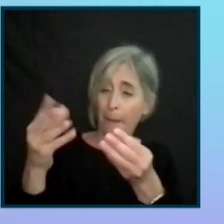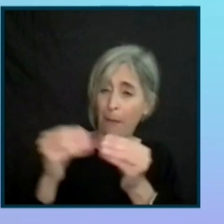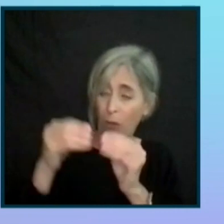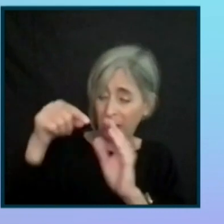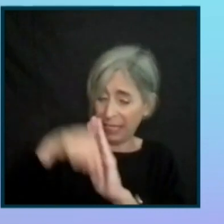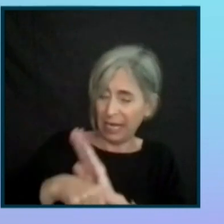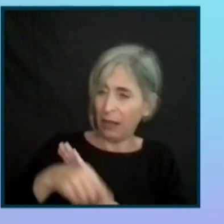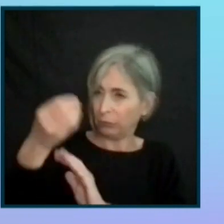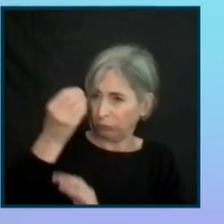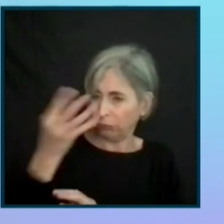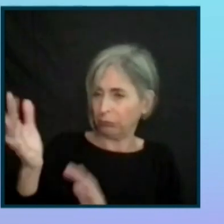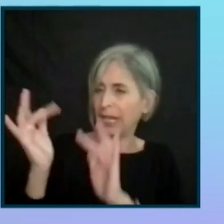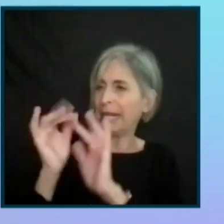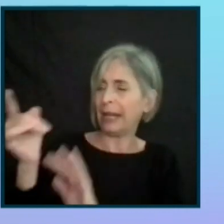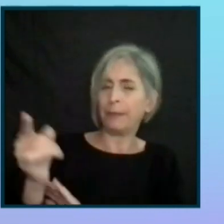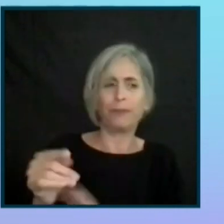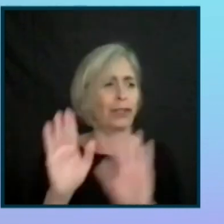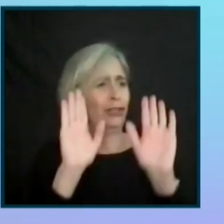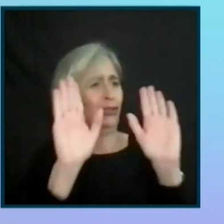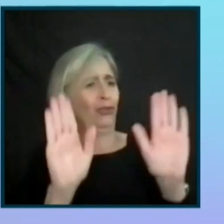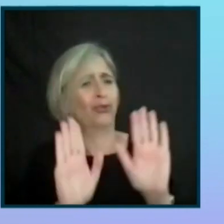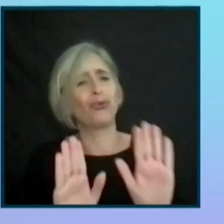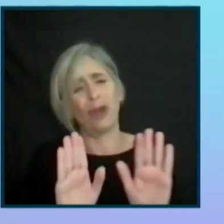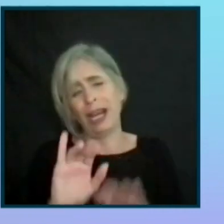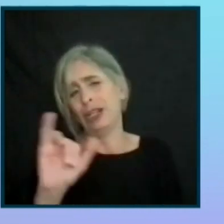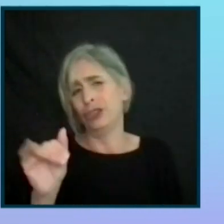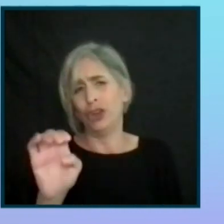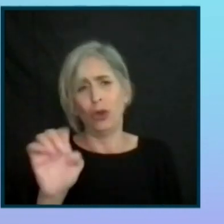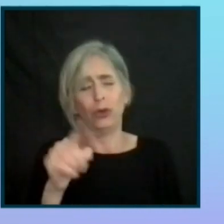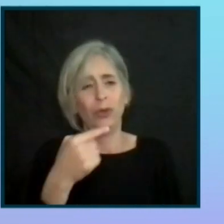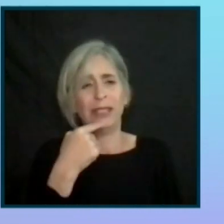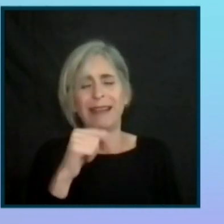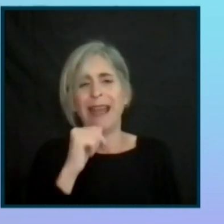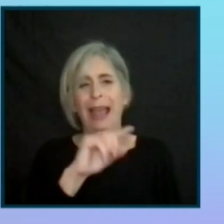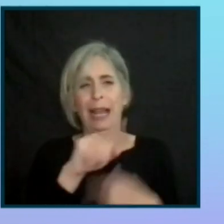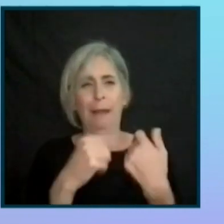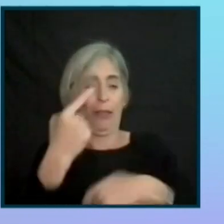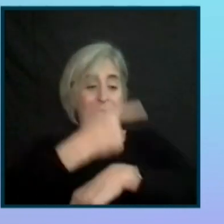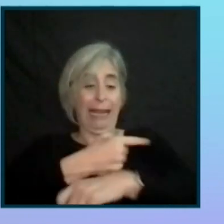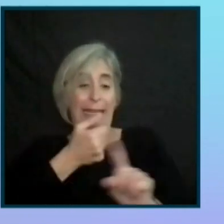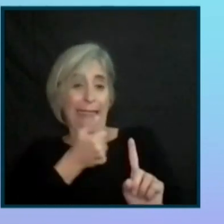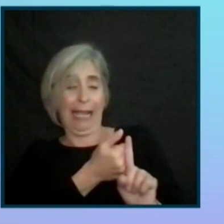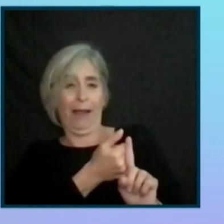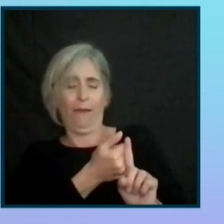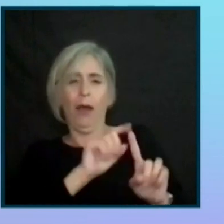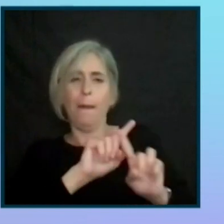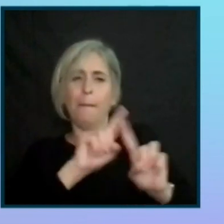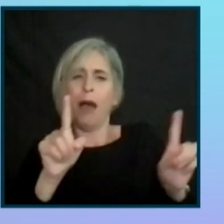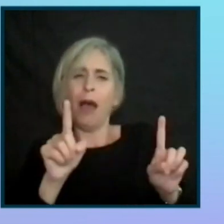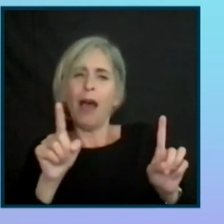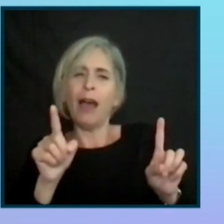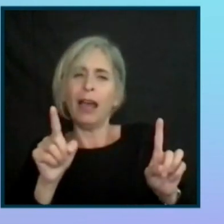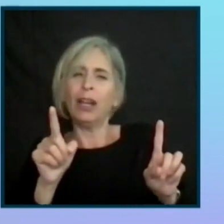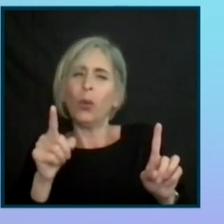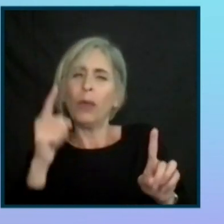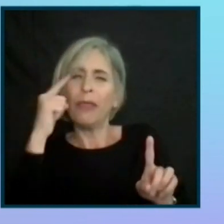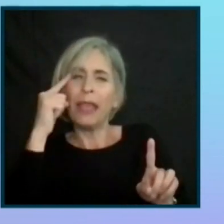Thanks, Joe. It's a great way to make it, as you said, not about the day itself, but it's one of those things that we think about